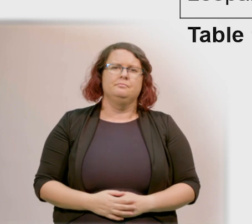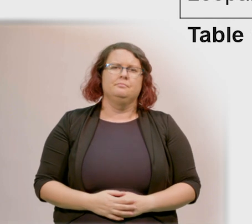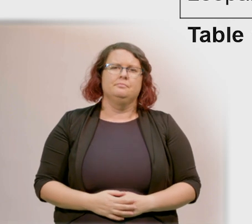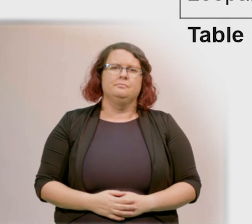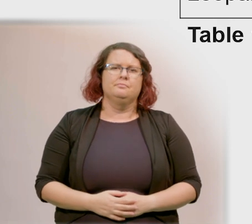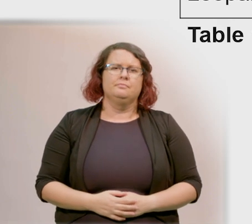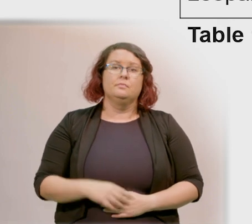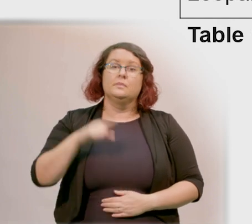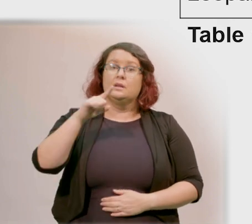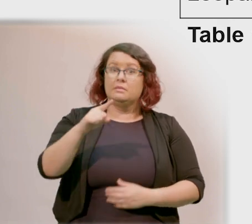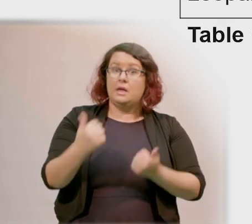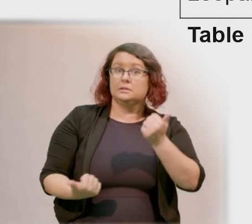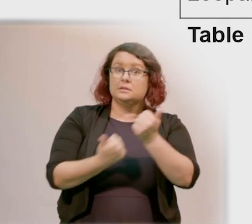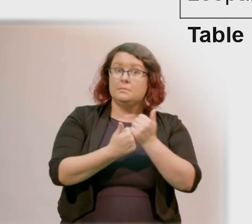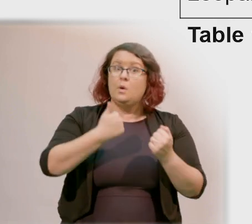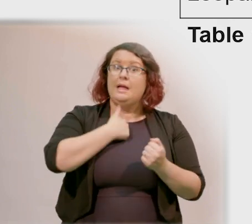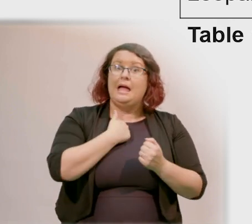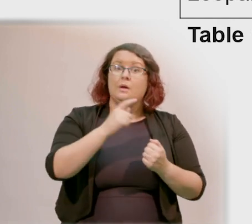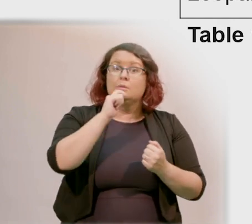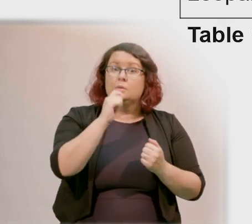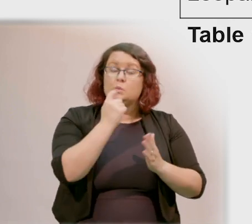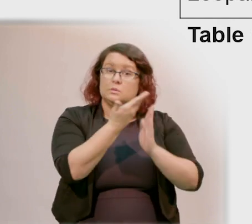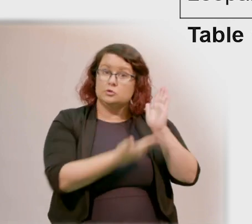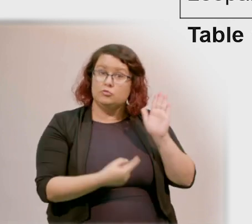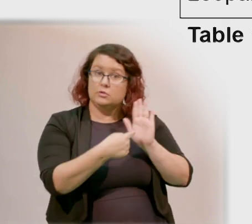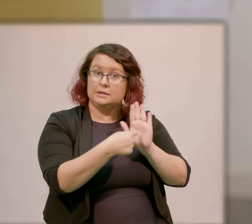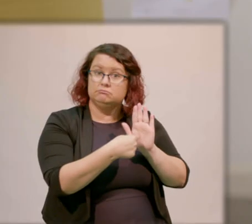Would this analytical image support our news report?